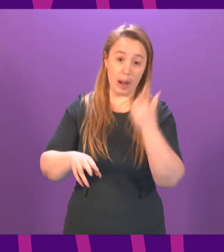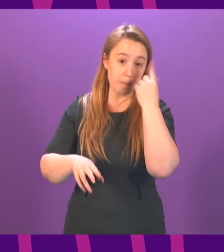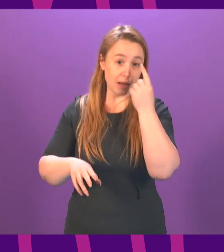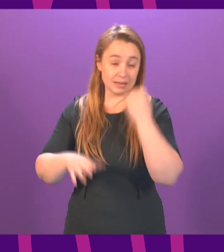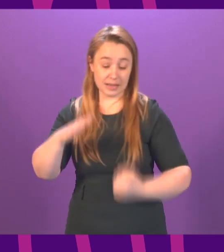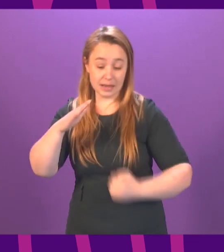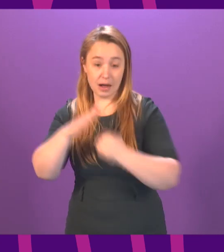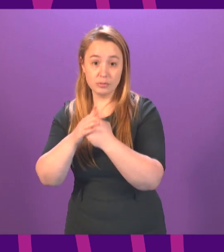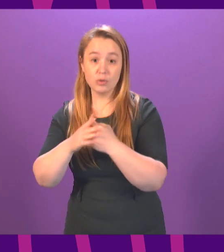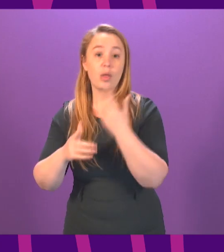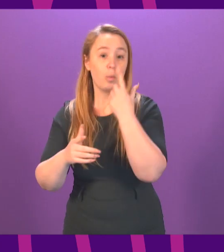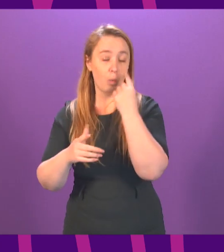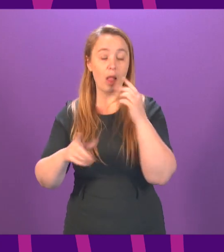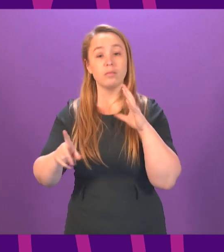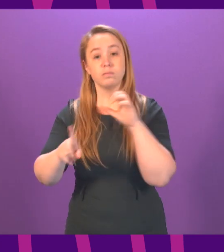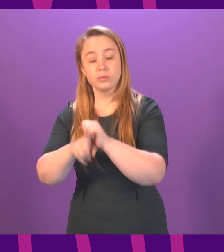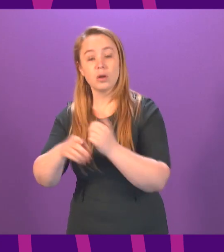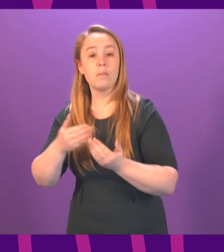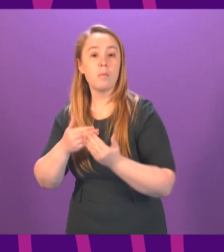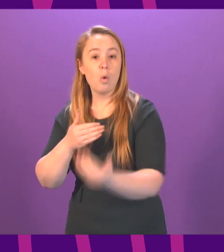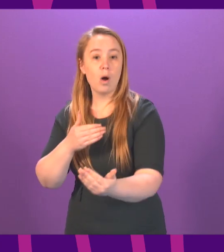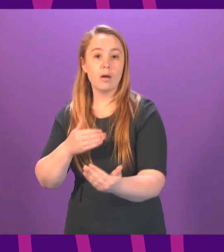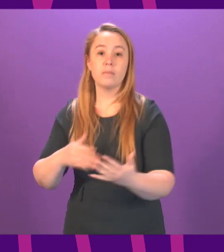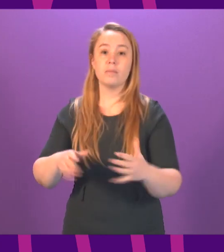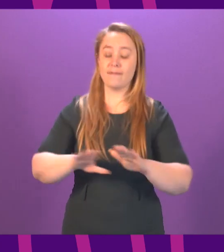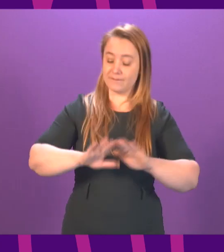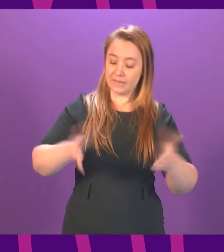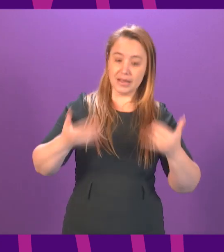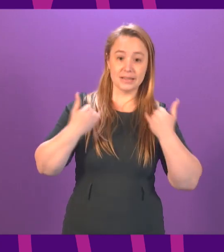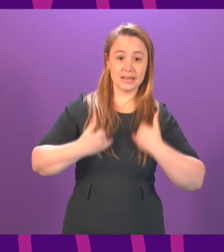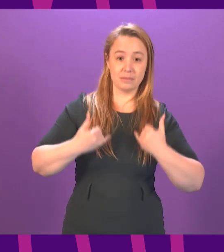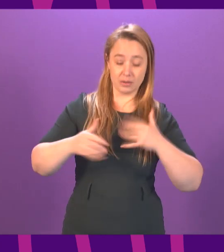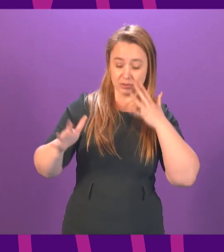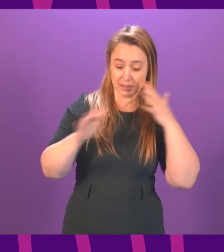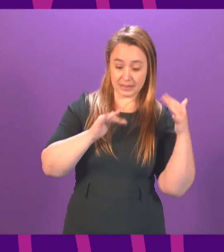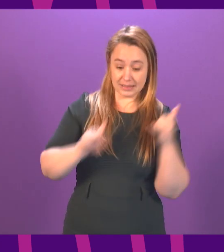We are using asymptomatic testing much more widely now, through care homes